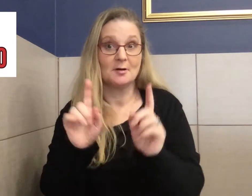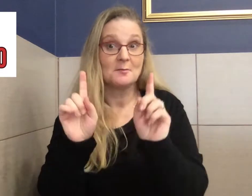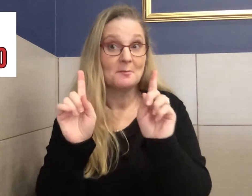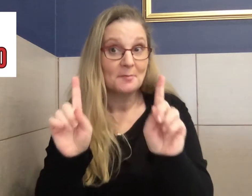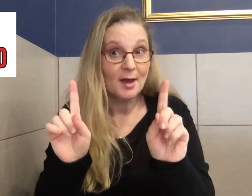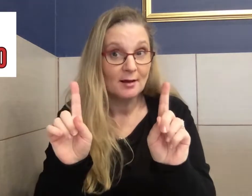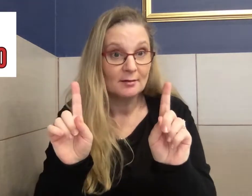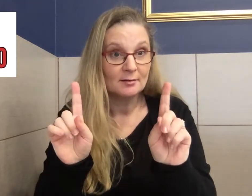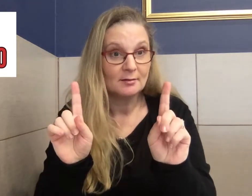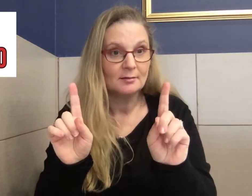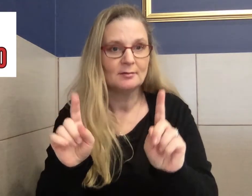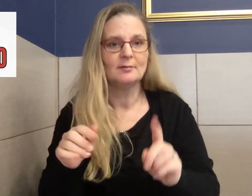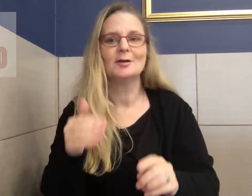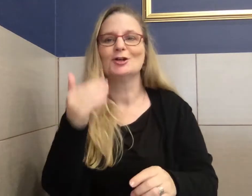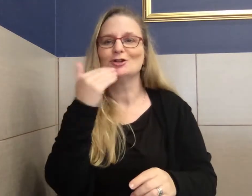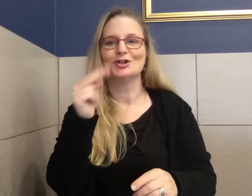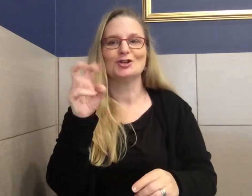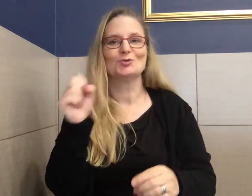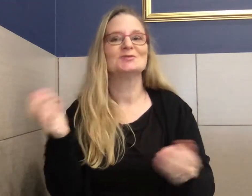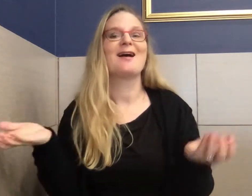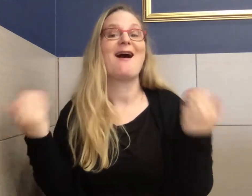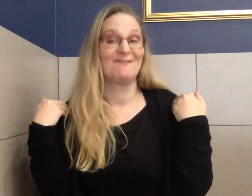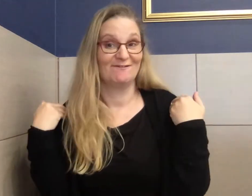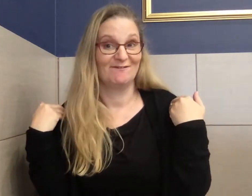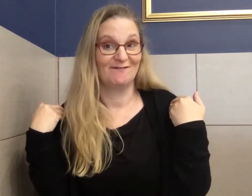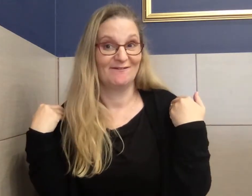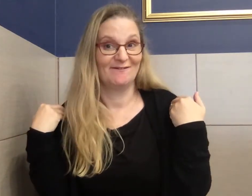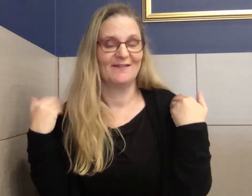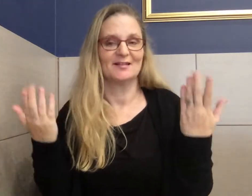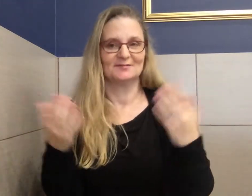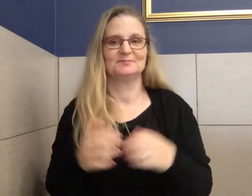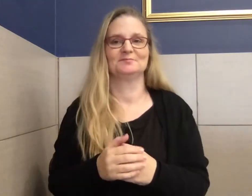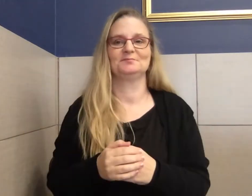BUT we have some good news-